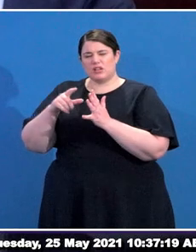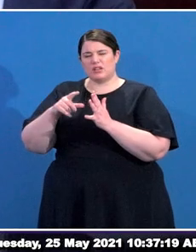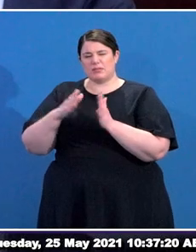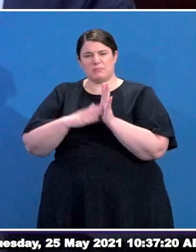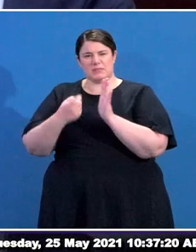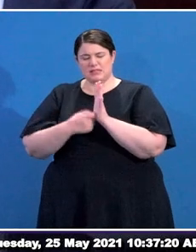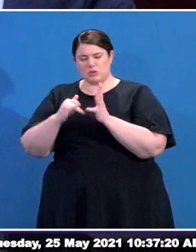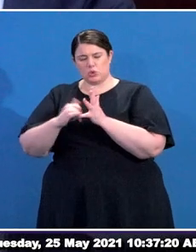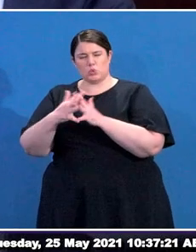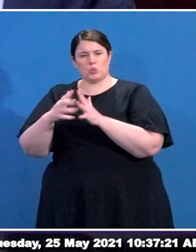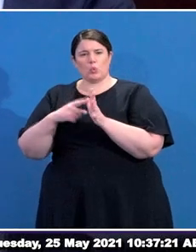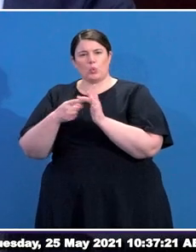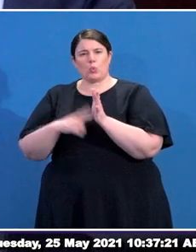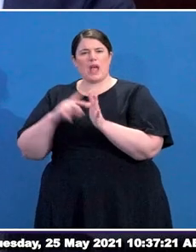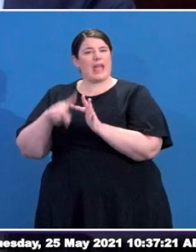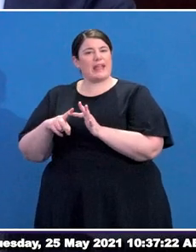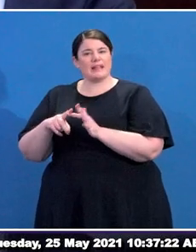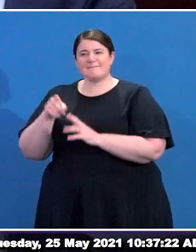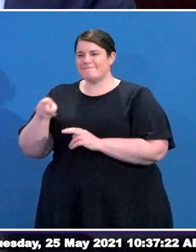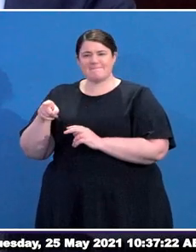Ms Cuddihy certainly didn't contact me.